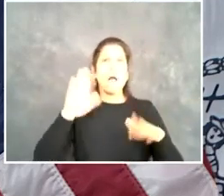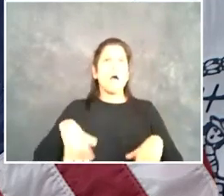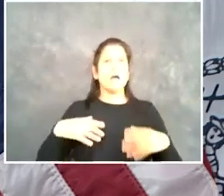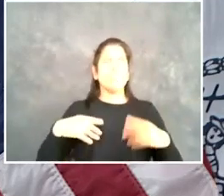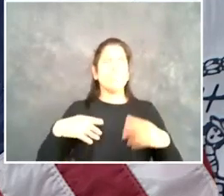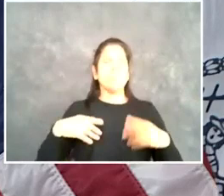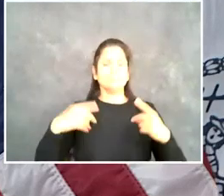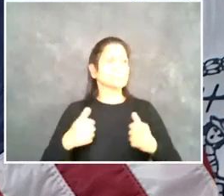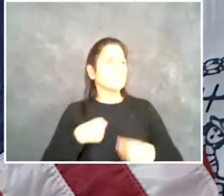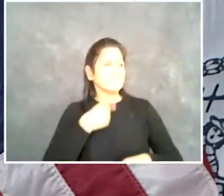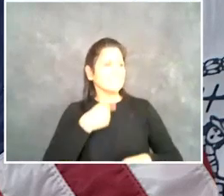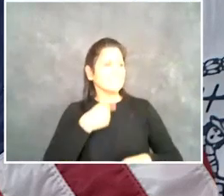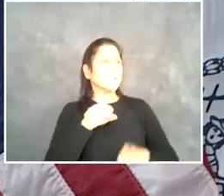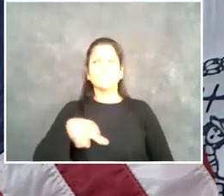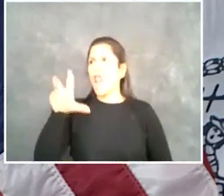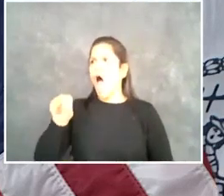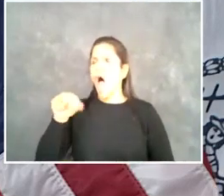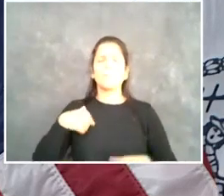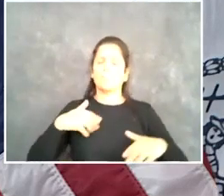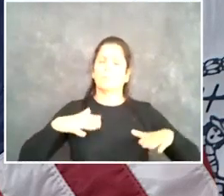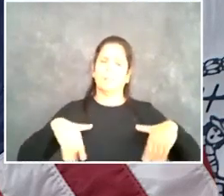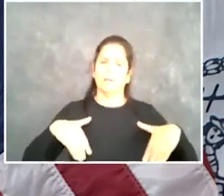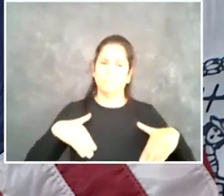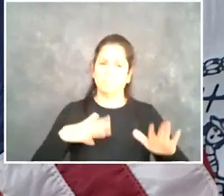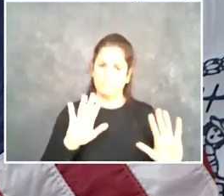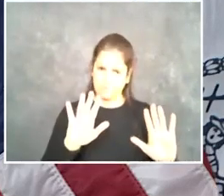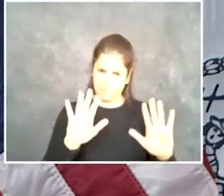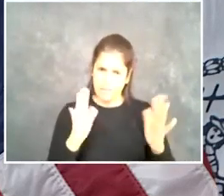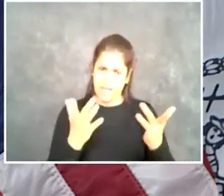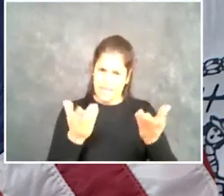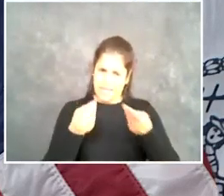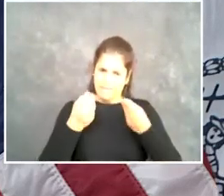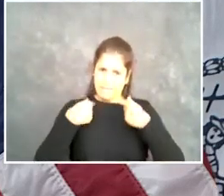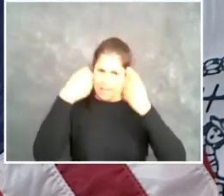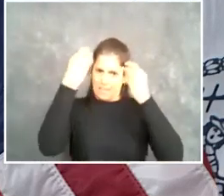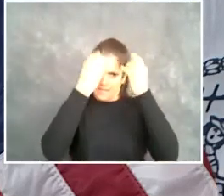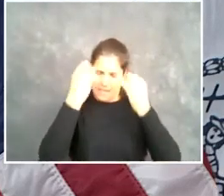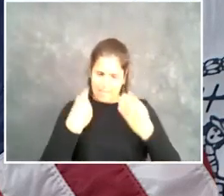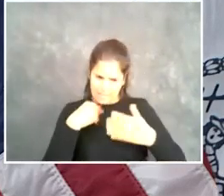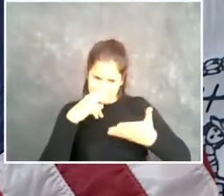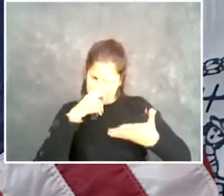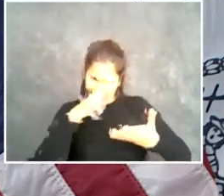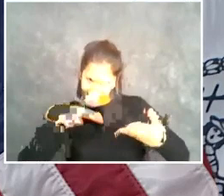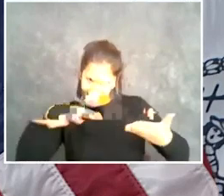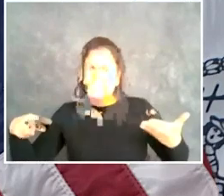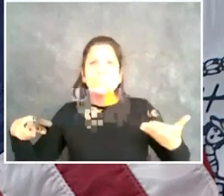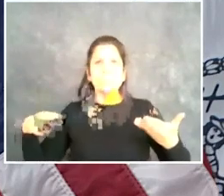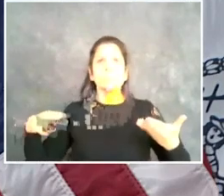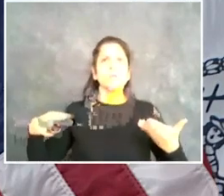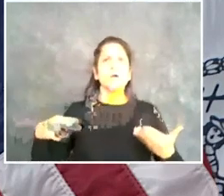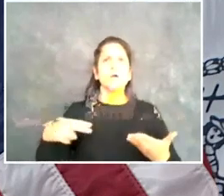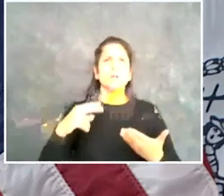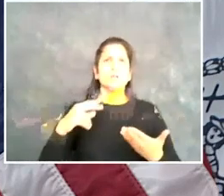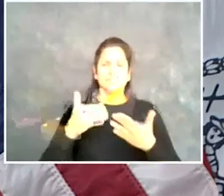BUDGET PROCESS AND BE PART OF WHAT WE SAY ABOUT BUDGET IN JUNE.